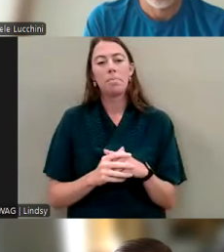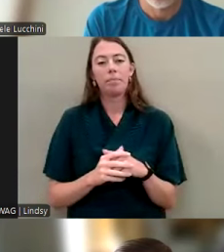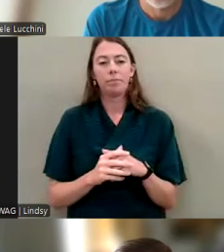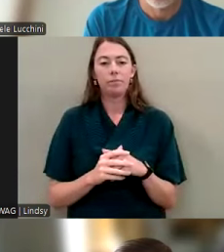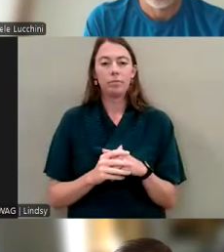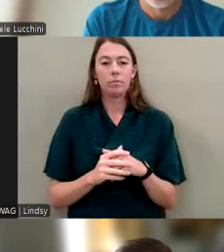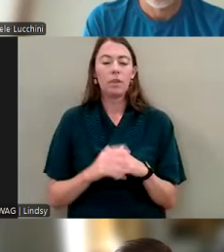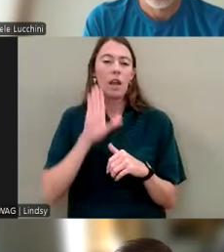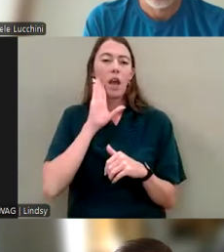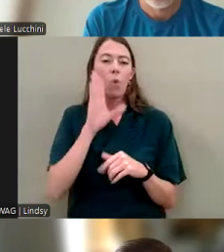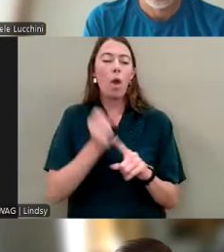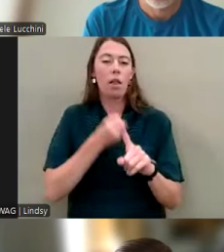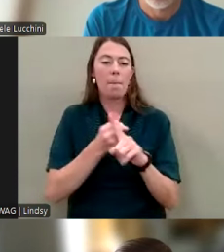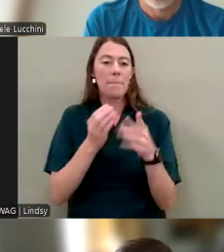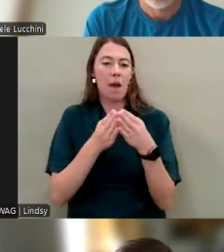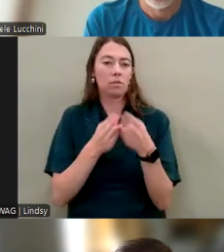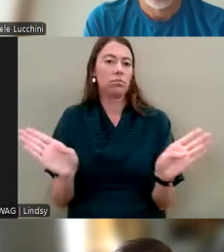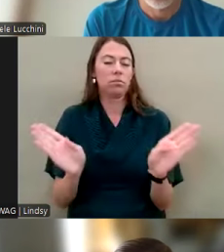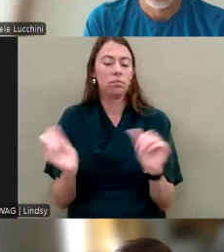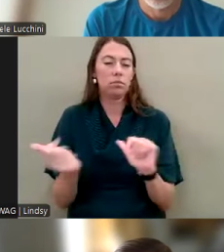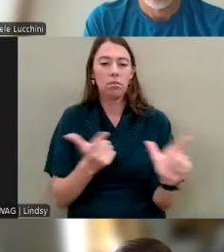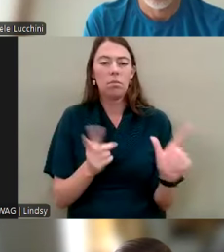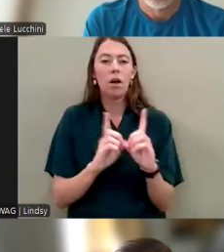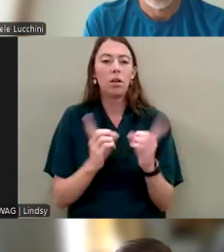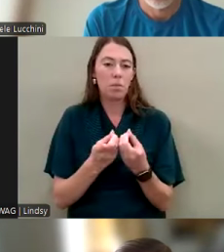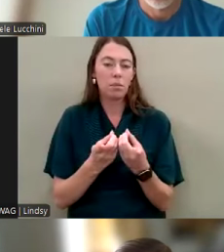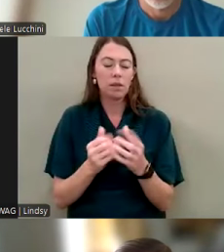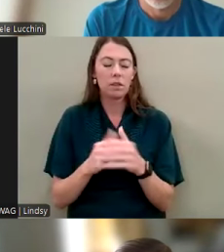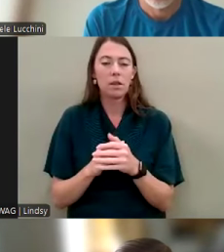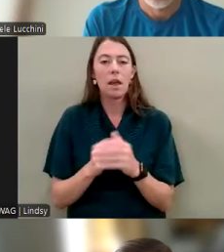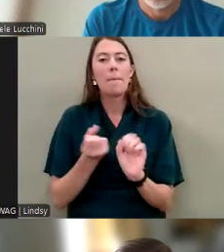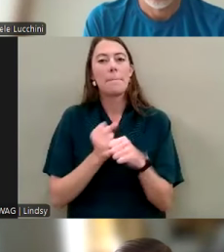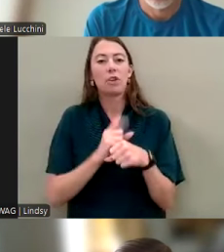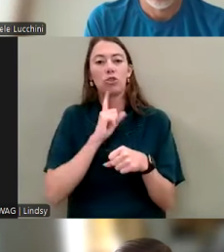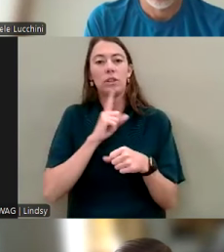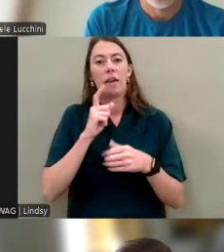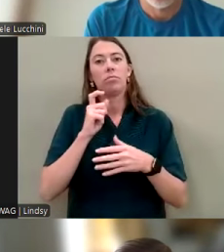to keep projects moving and to make sure all of the requirements are taken care of. So it would